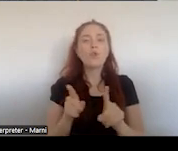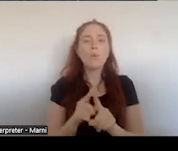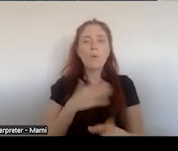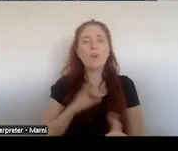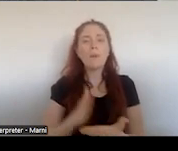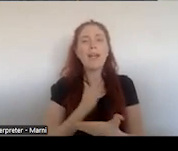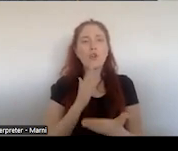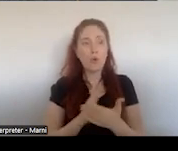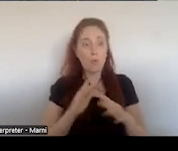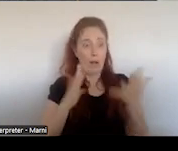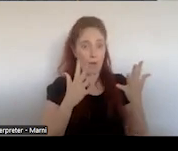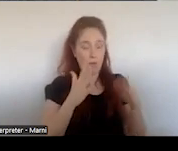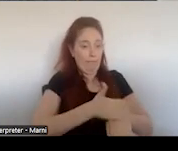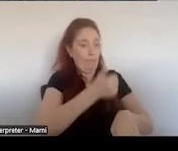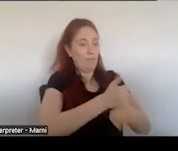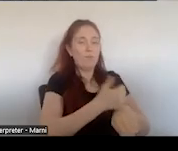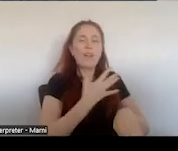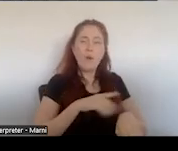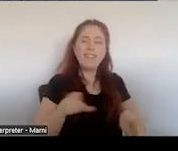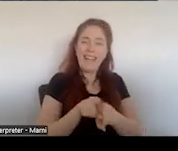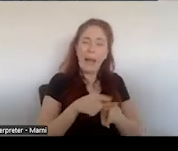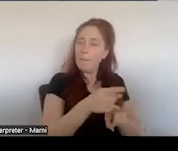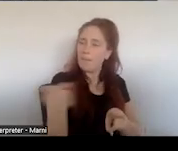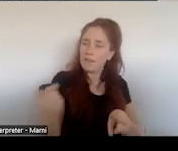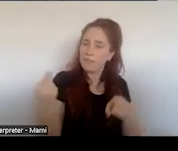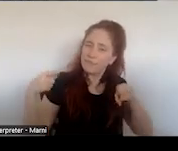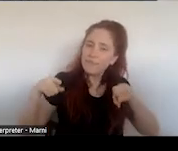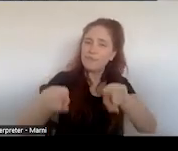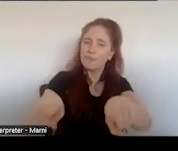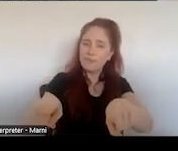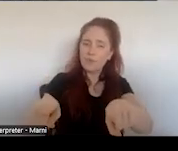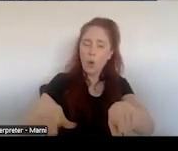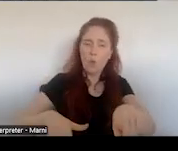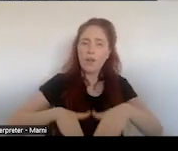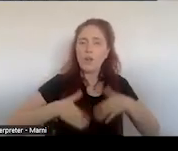Government's key agencies in this space, as we implement the plan over the next four years.